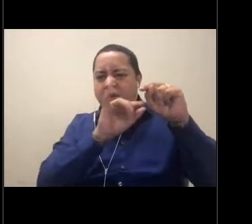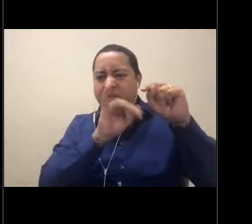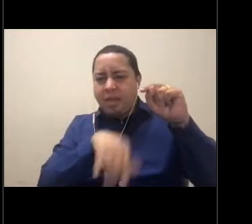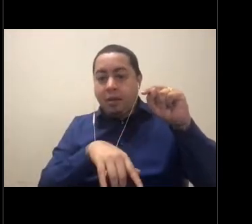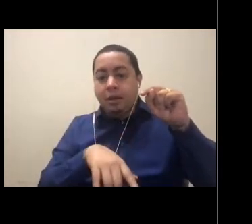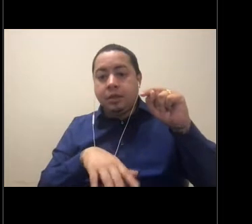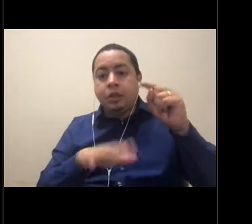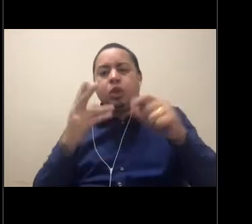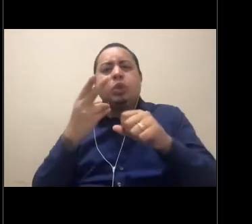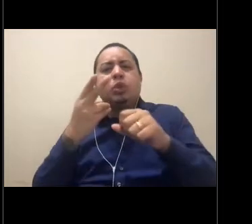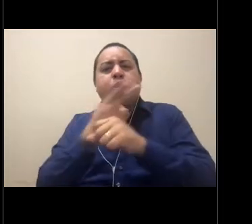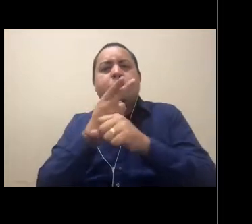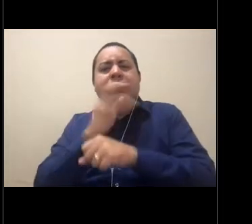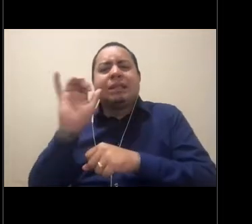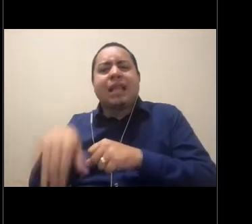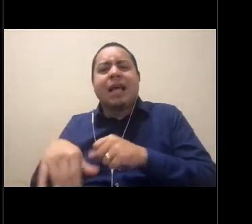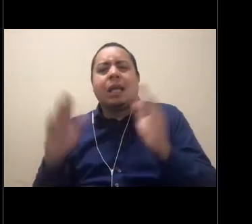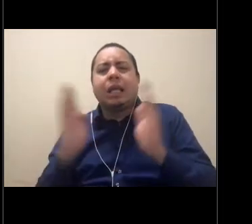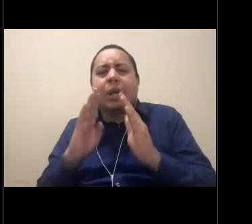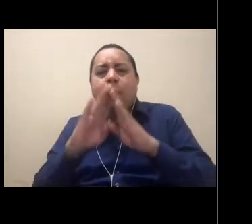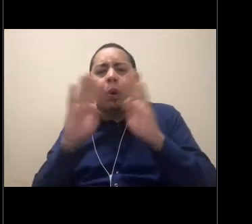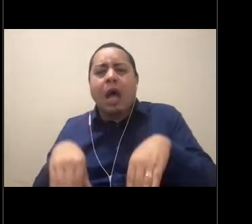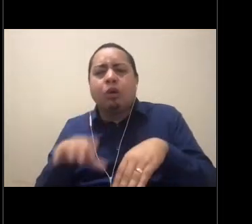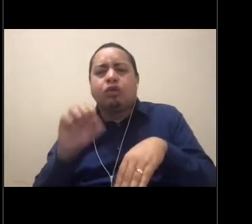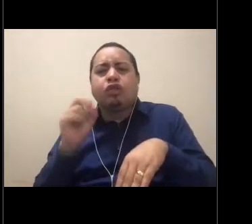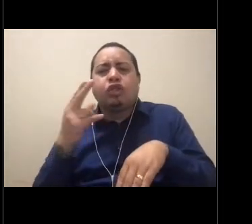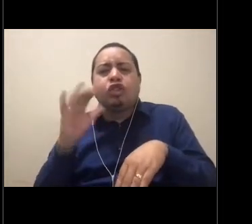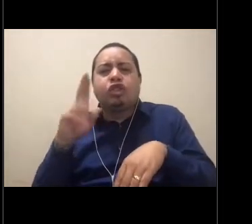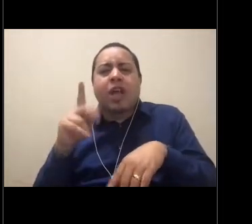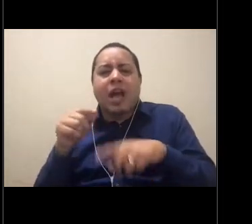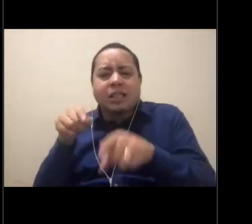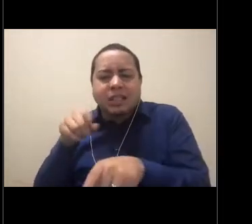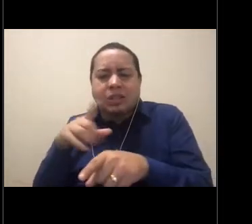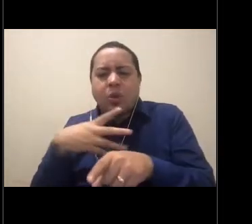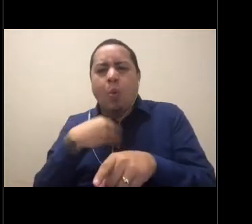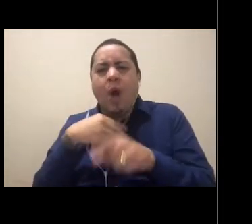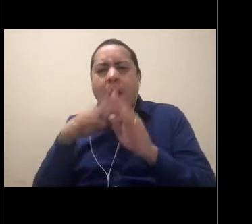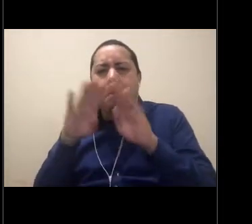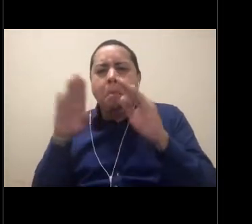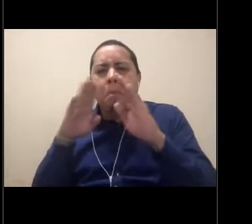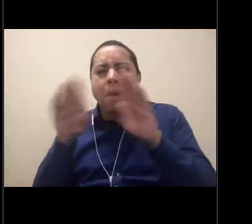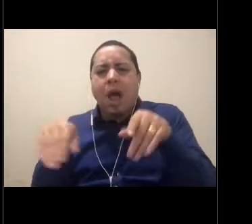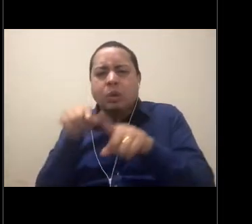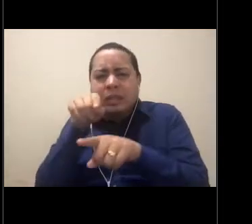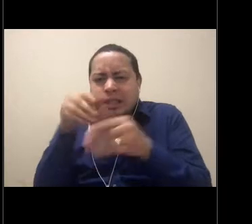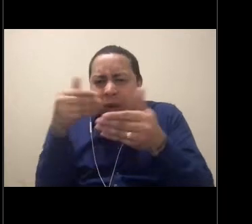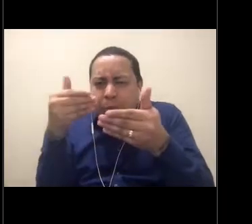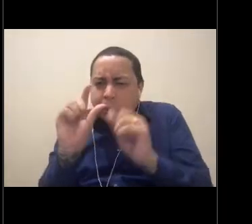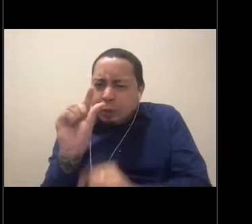Take a moment to think about that. [Nicole Bartlett] Well, we're getting a lot of guests that's right away. So we've got everything from "20." by Jane